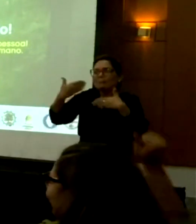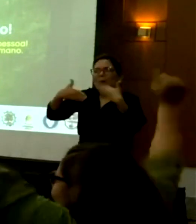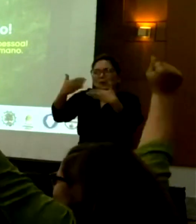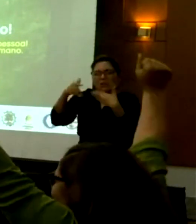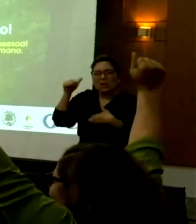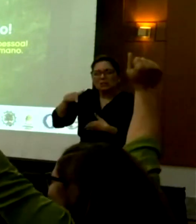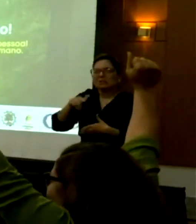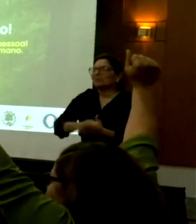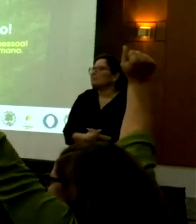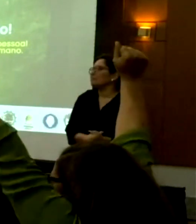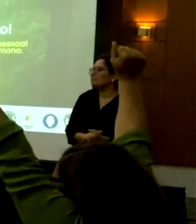not scientific knowledge, so